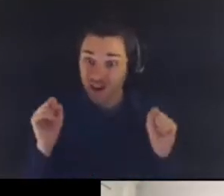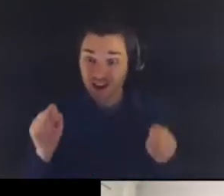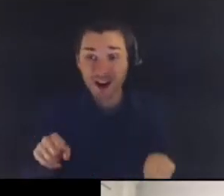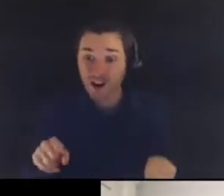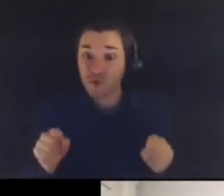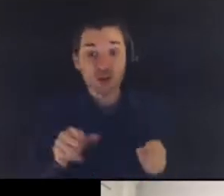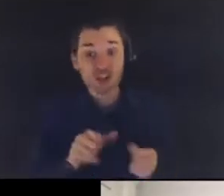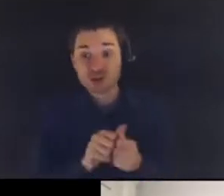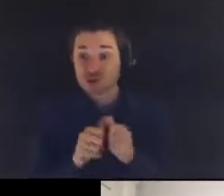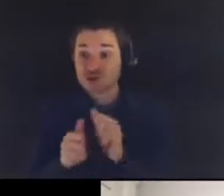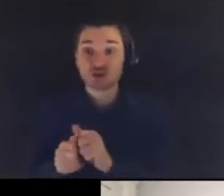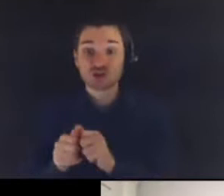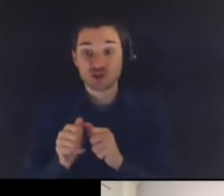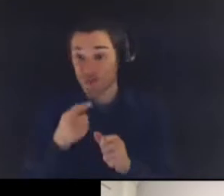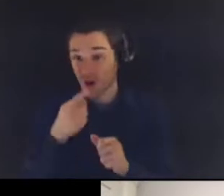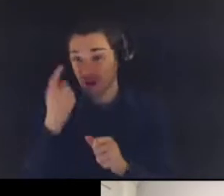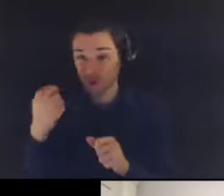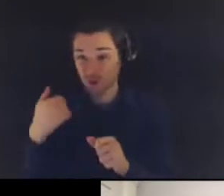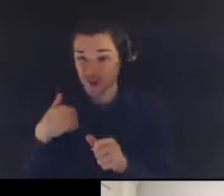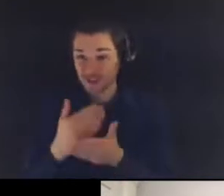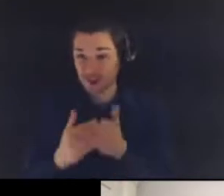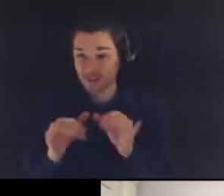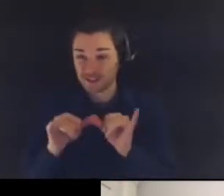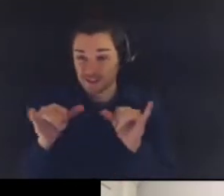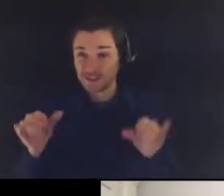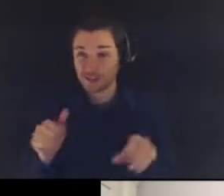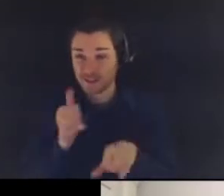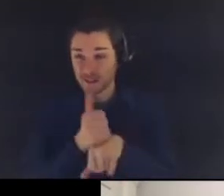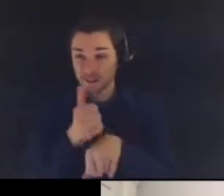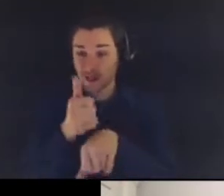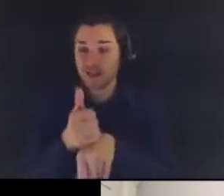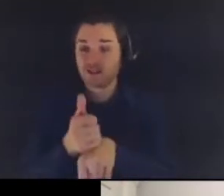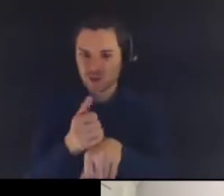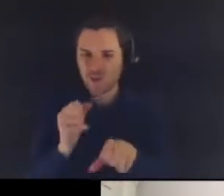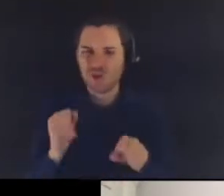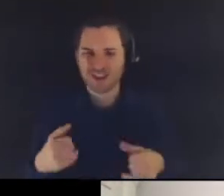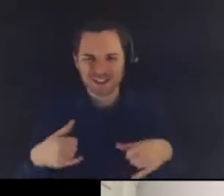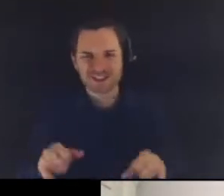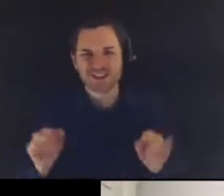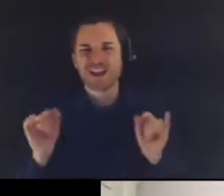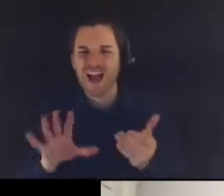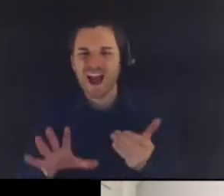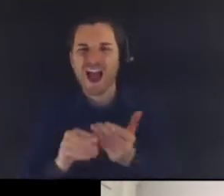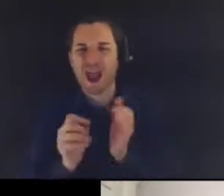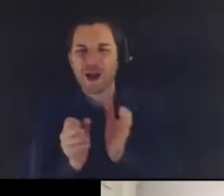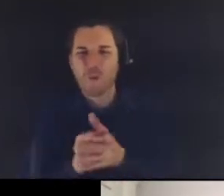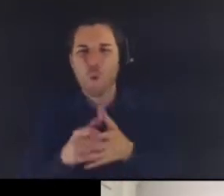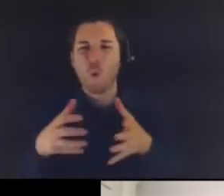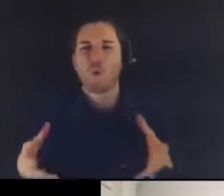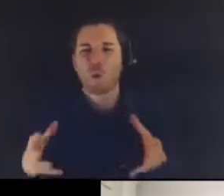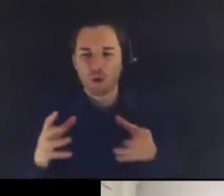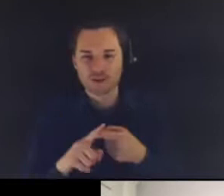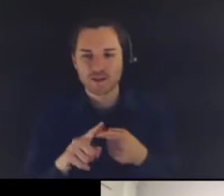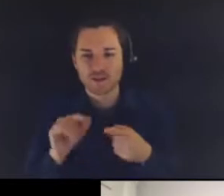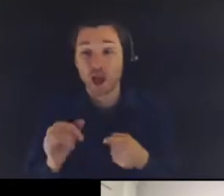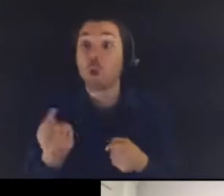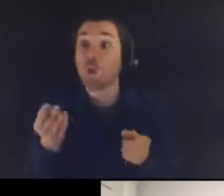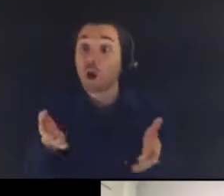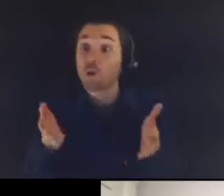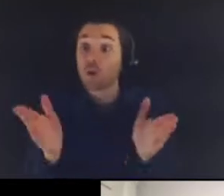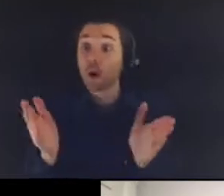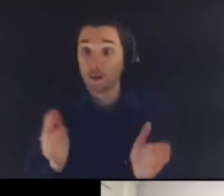in place, we can still add more to it and one way that I ve been personally doing over